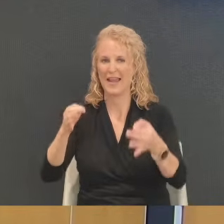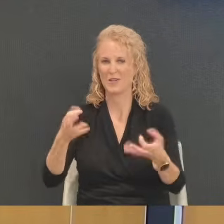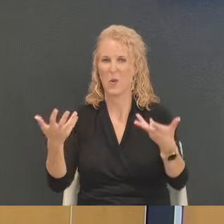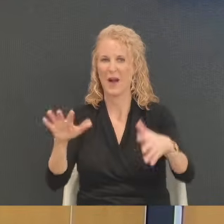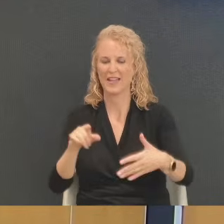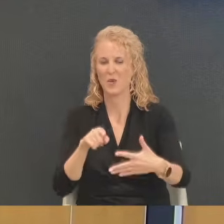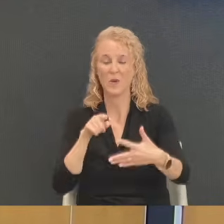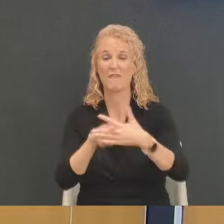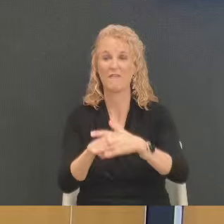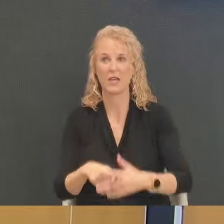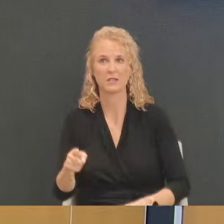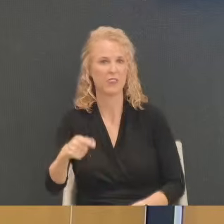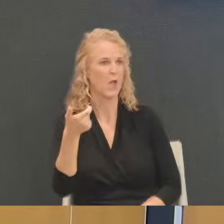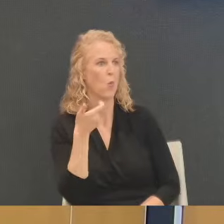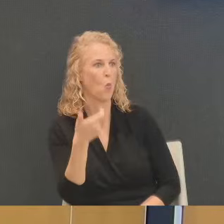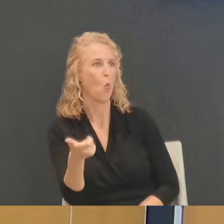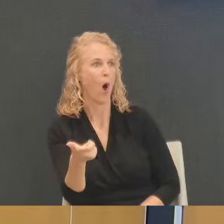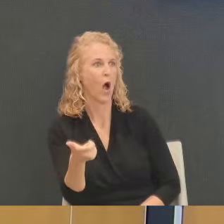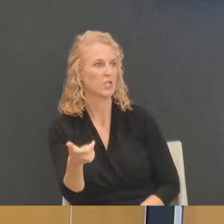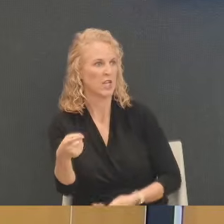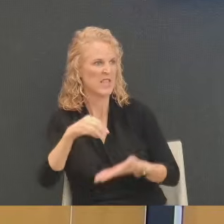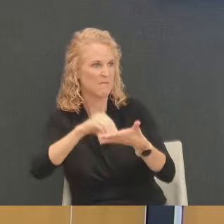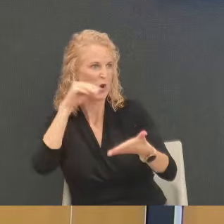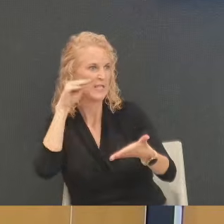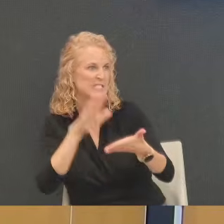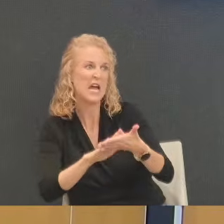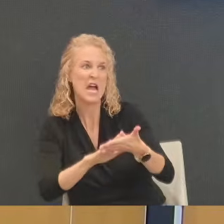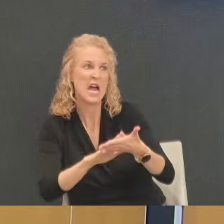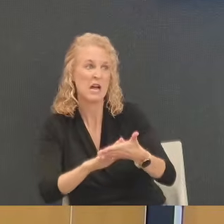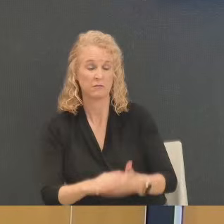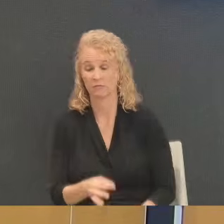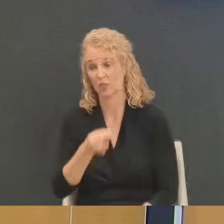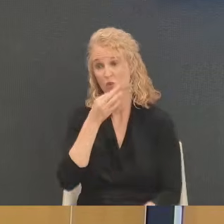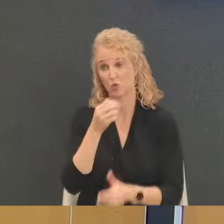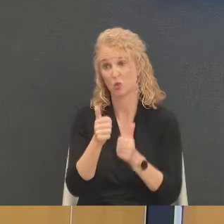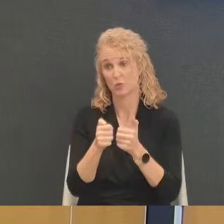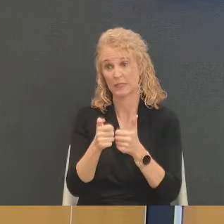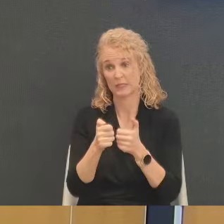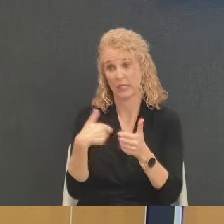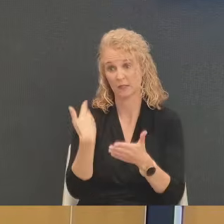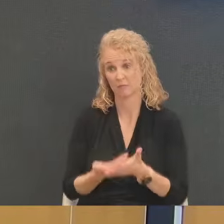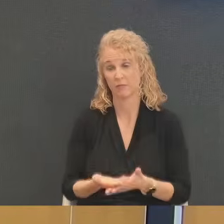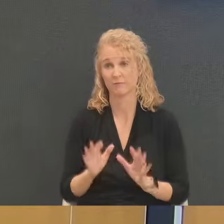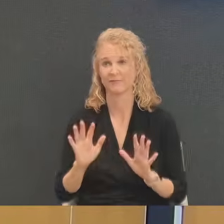they're watching and I know they are I was going to get a text. That's right. That's right. So,